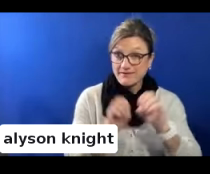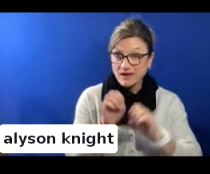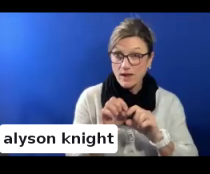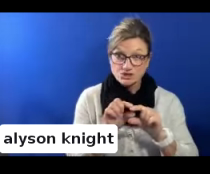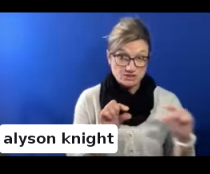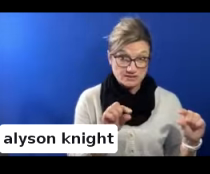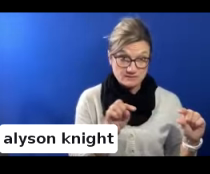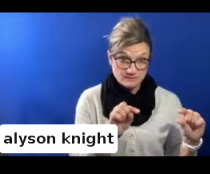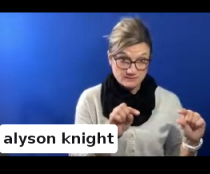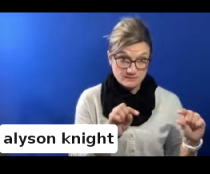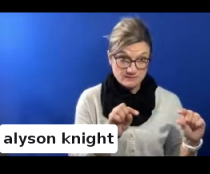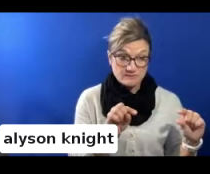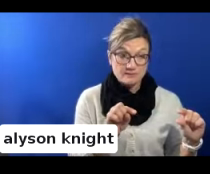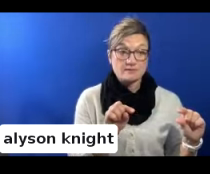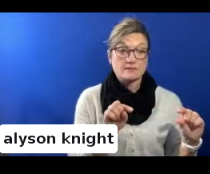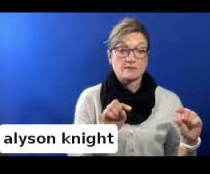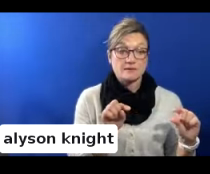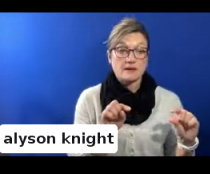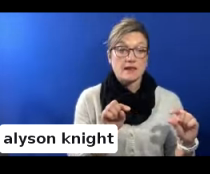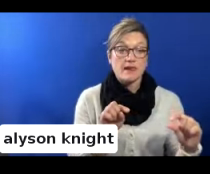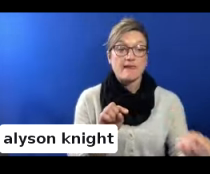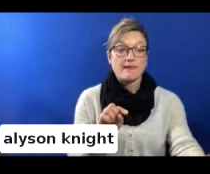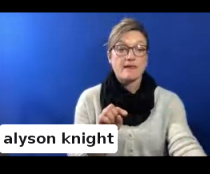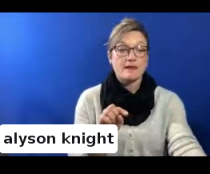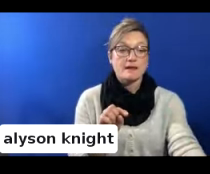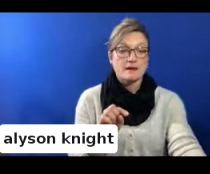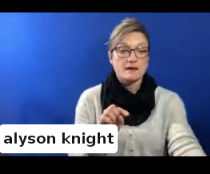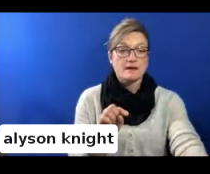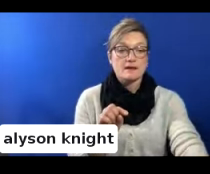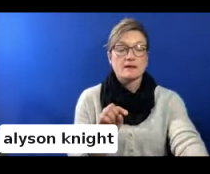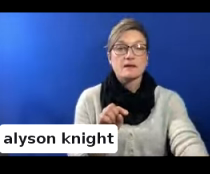evaluation is conducted by Vanderbilt.